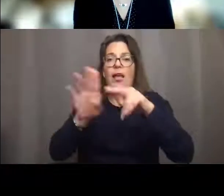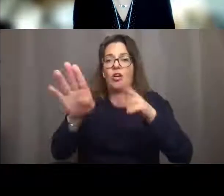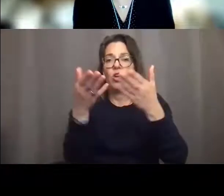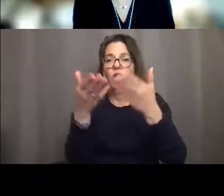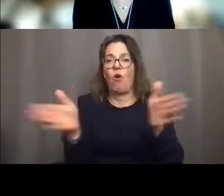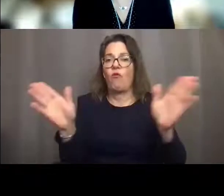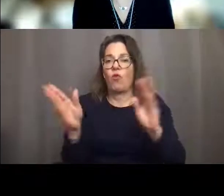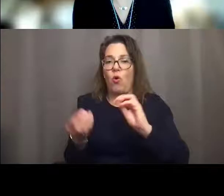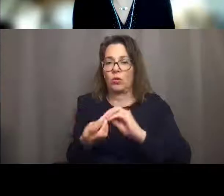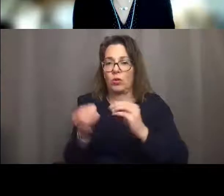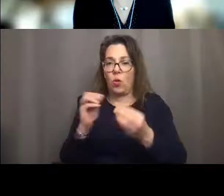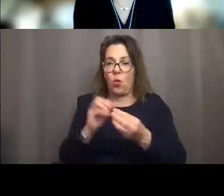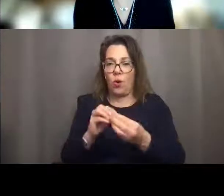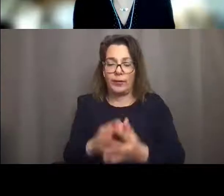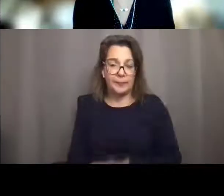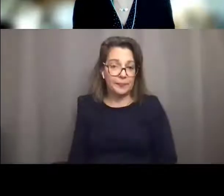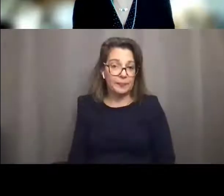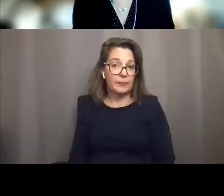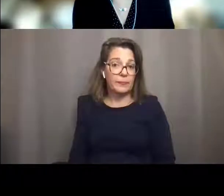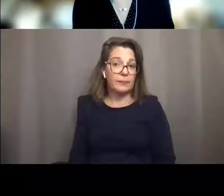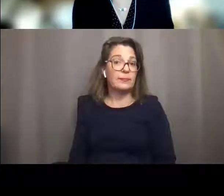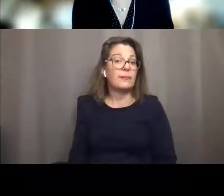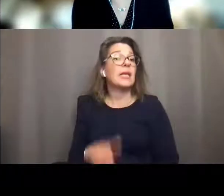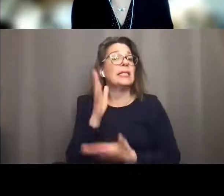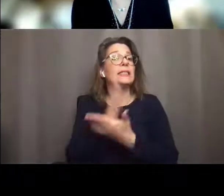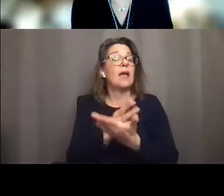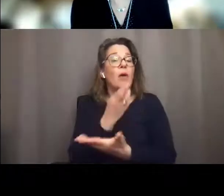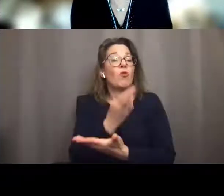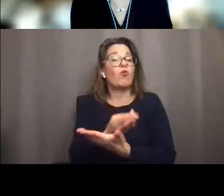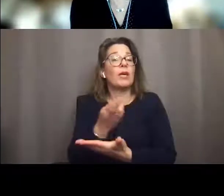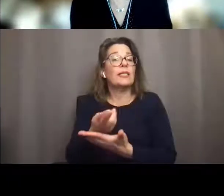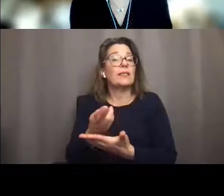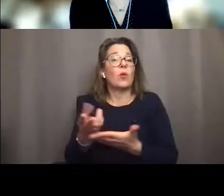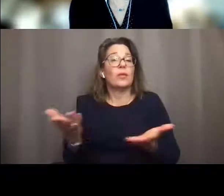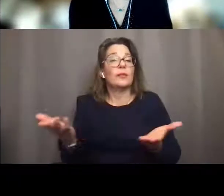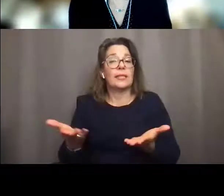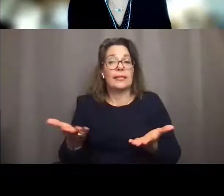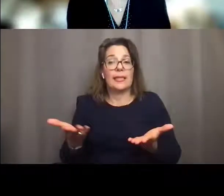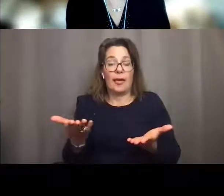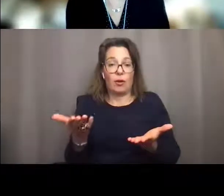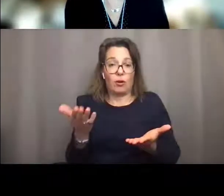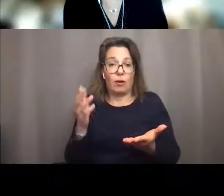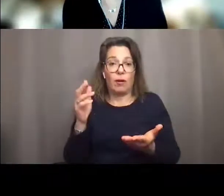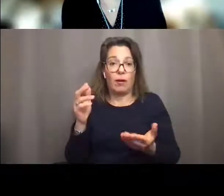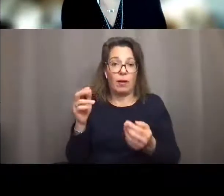Okay, and then I just want to point you to some resources here. So this is the NIGMS Clearinghouse